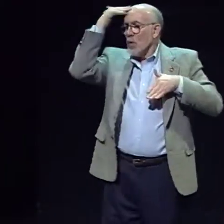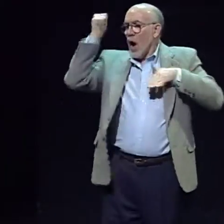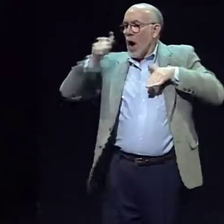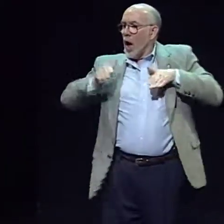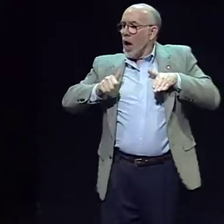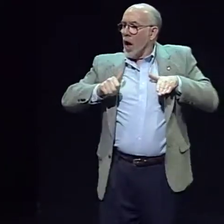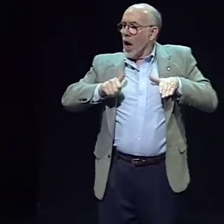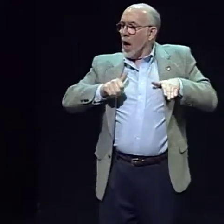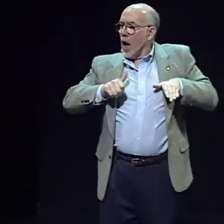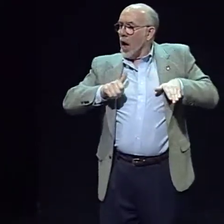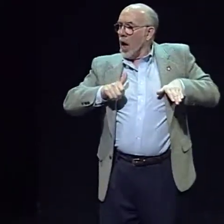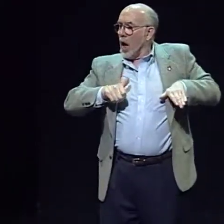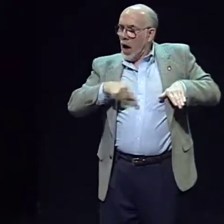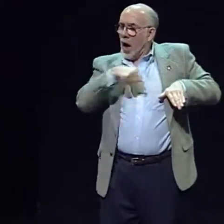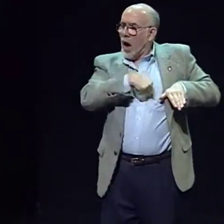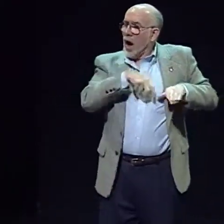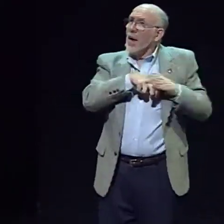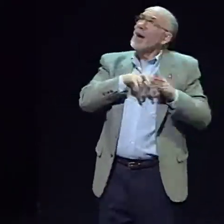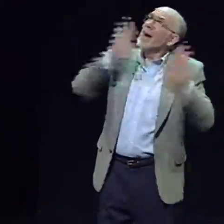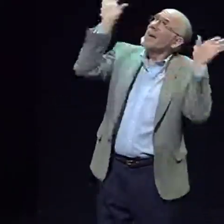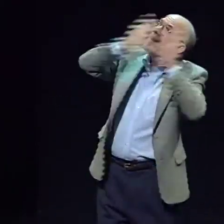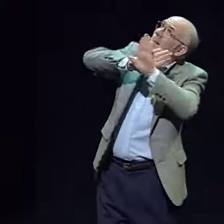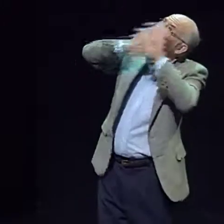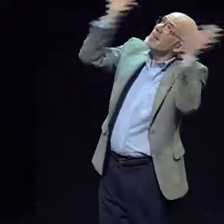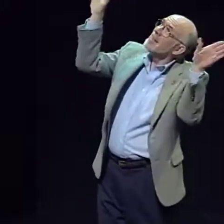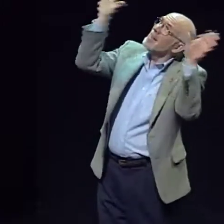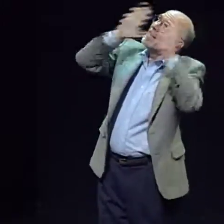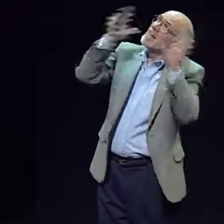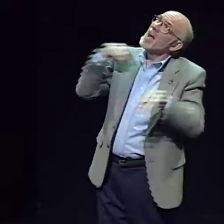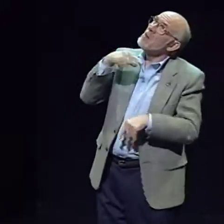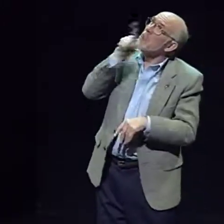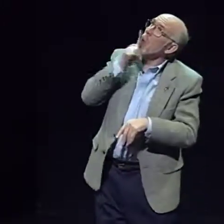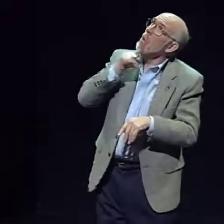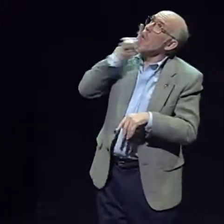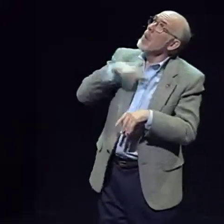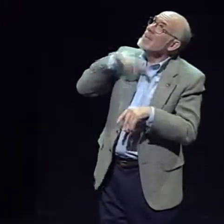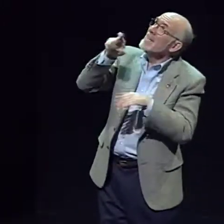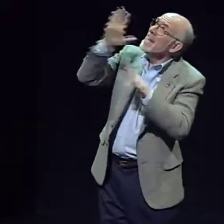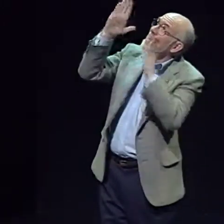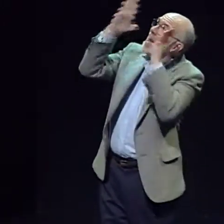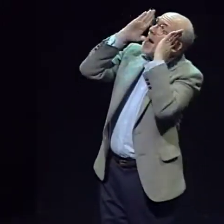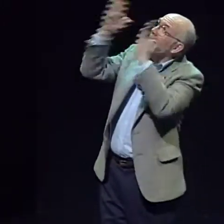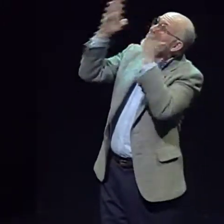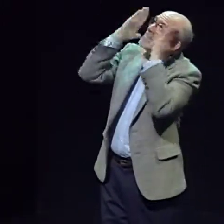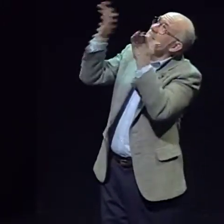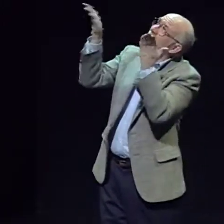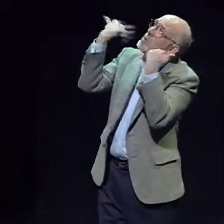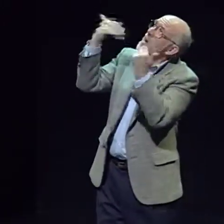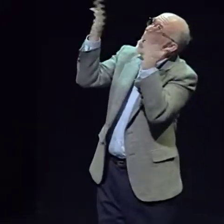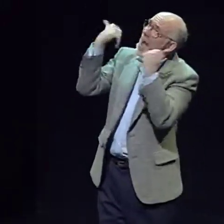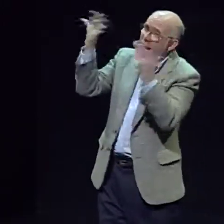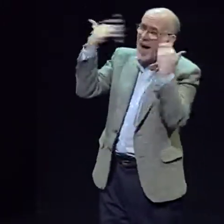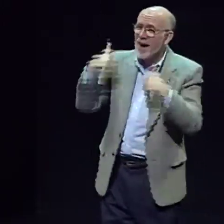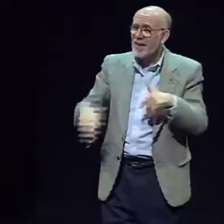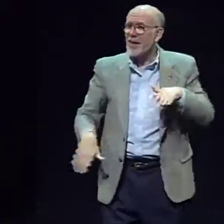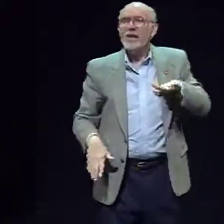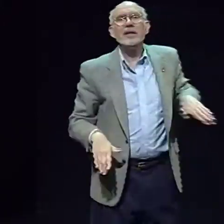HOWEVER, WE'VE FORGOTTEN ABOUT THAT. AND WE'VE STIFLED IT. "HEY, I'M LONELY. I NEED YOUR ATTENTION,"